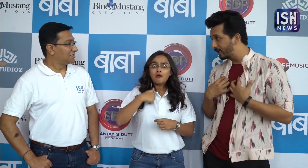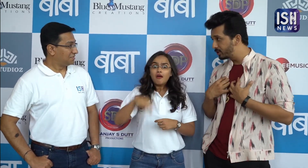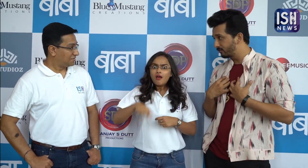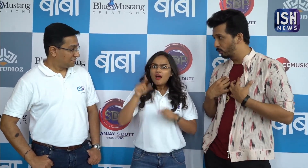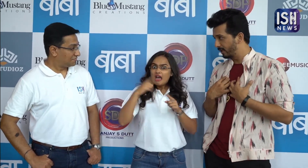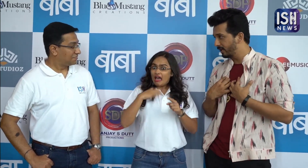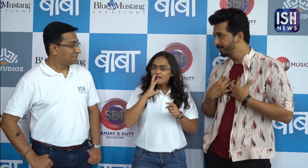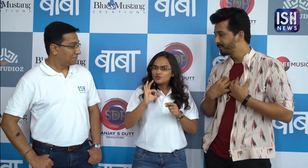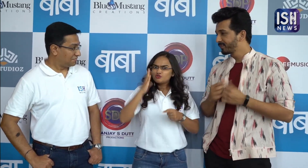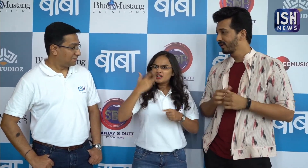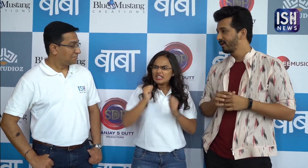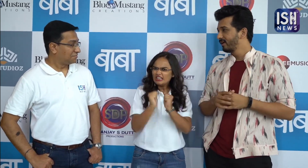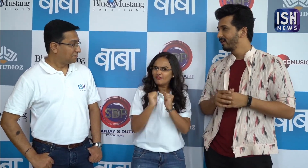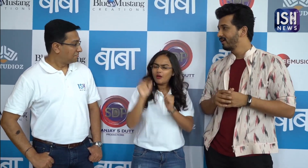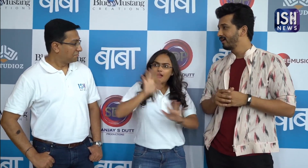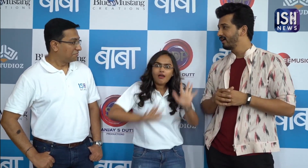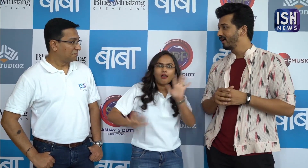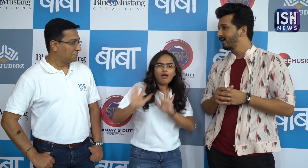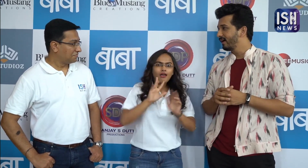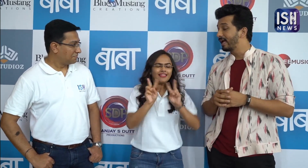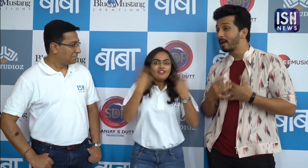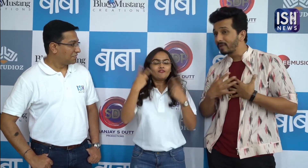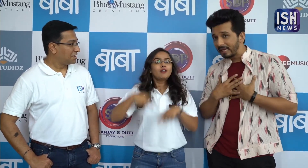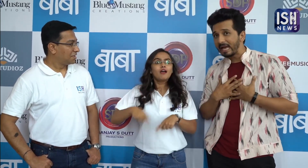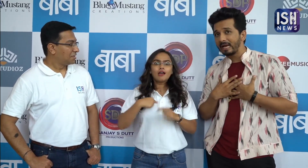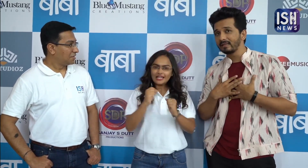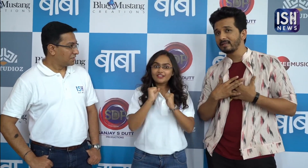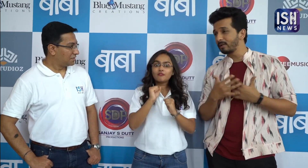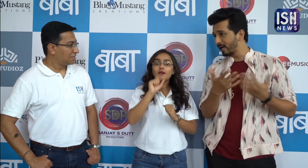Actually the acting was very difficult as it was very different.